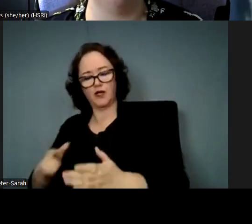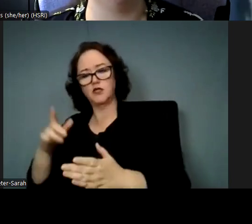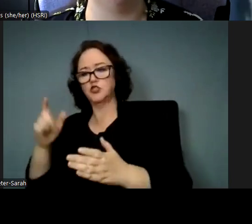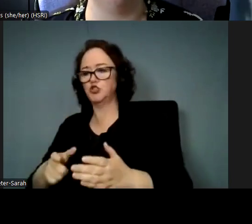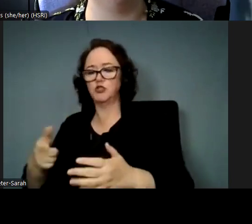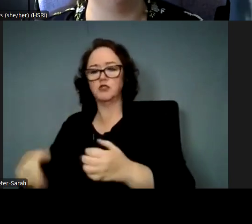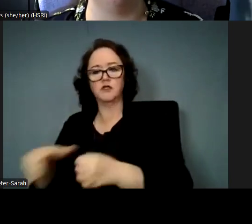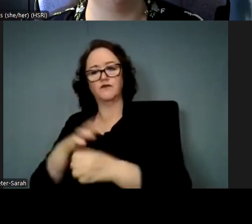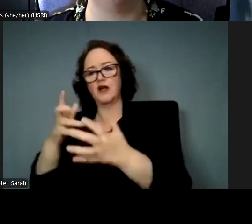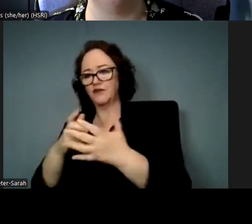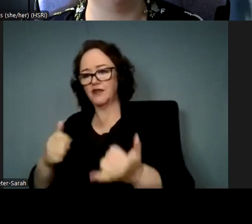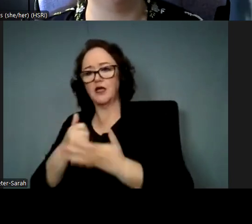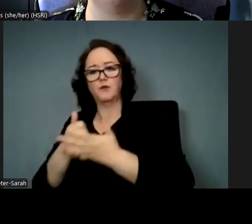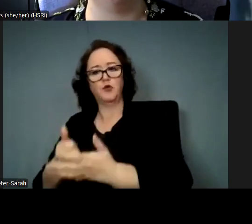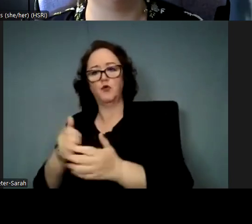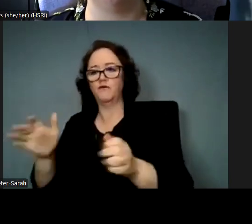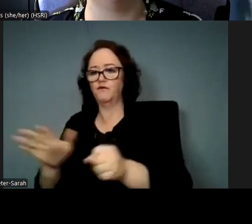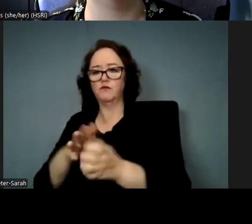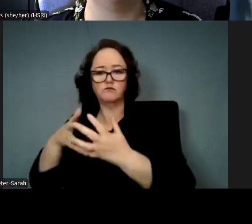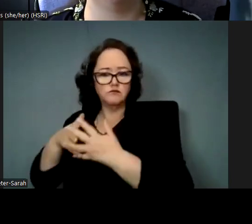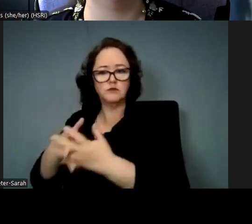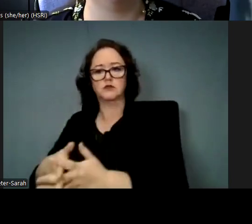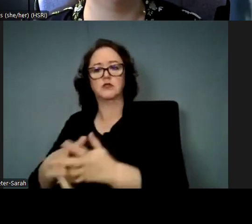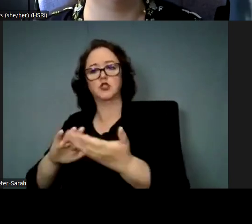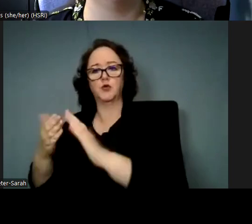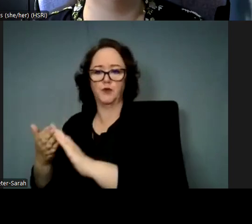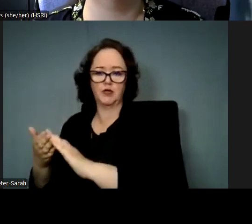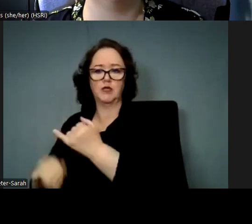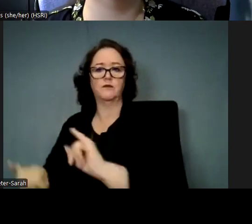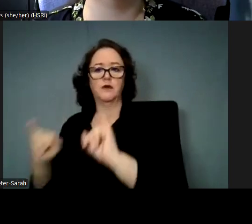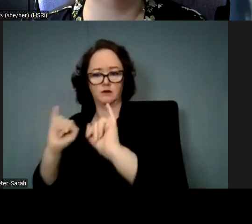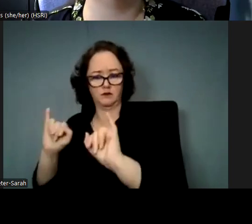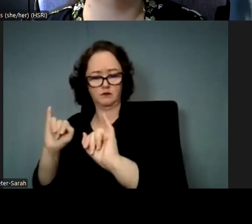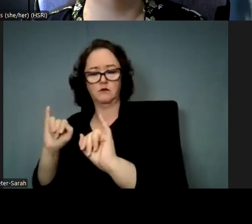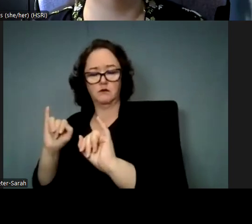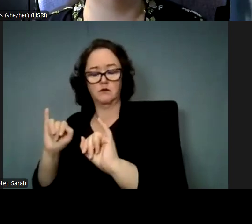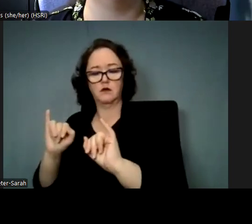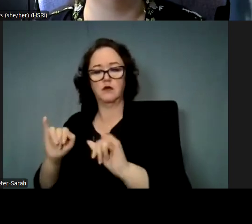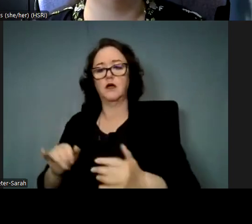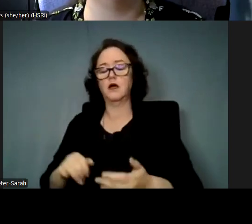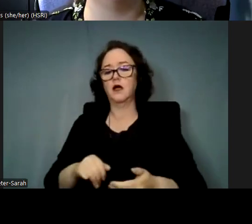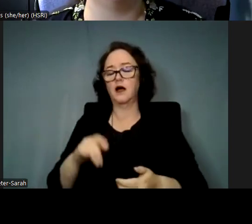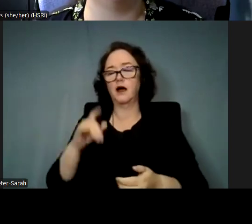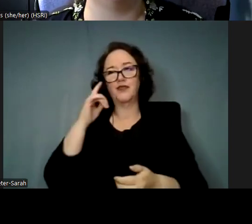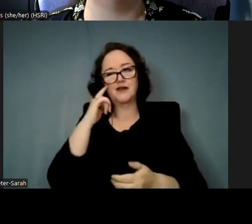fully engage in the community. And I think to some extent, states have pared waivers back to just sort of being, what do